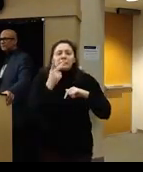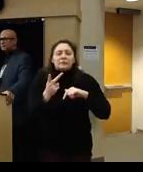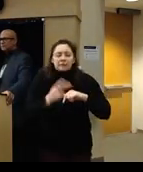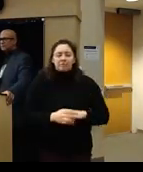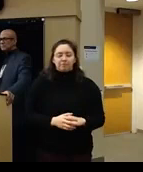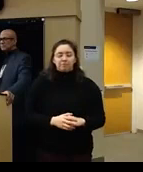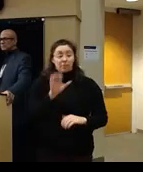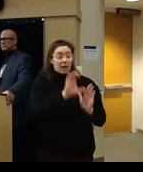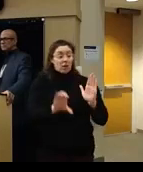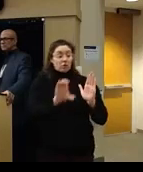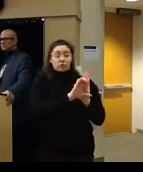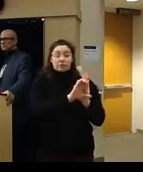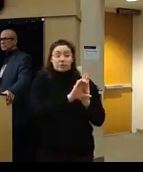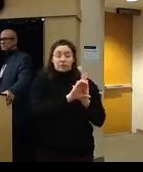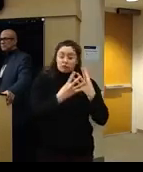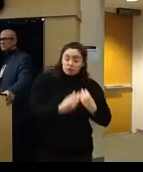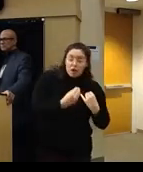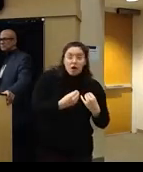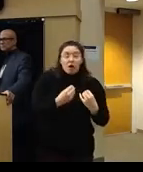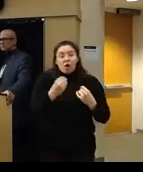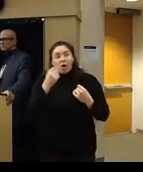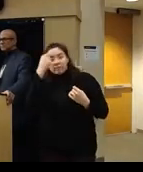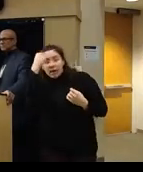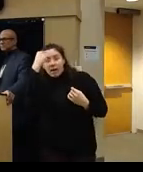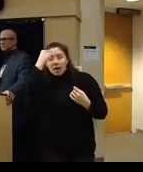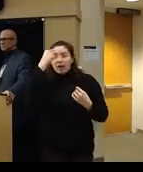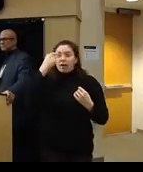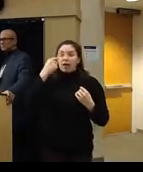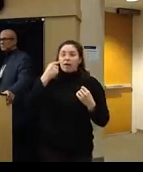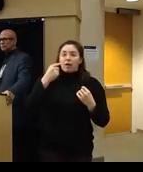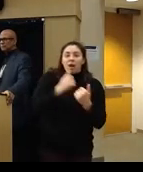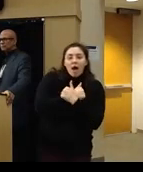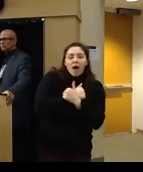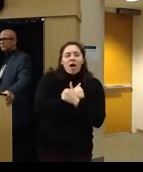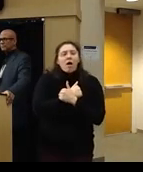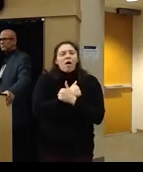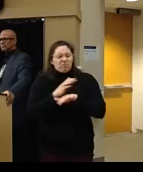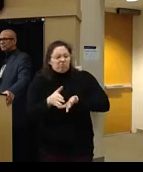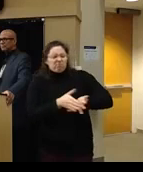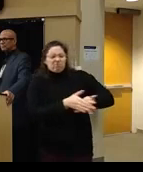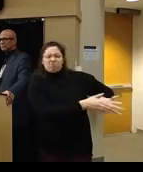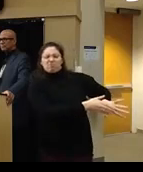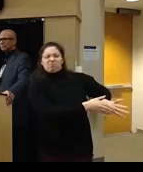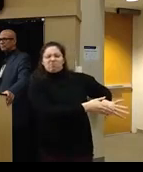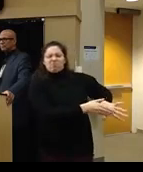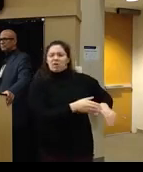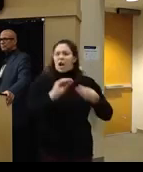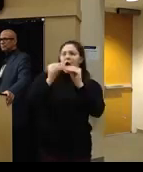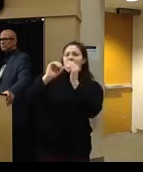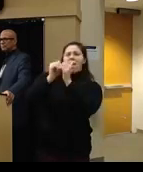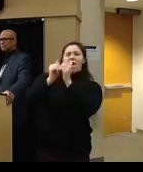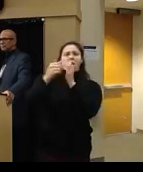and those things don't have reality within the eurocentric way of seeing the world within the